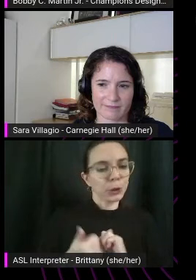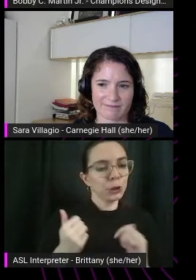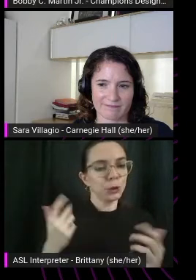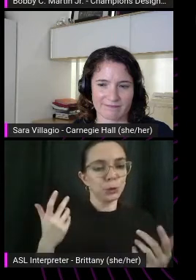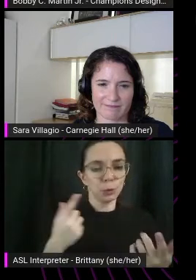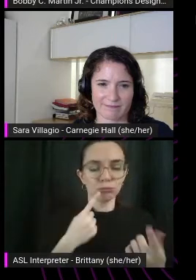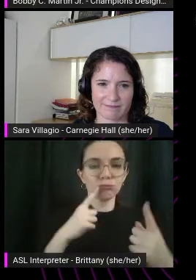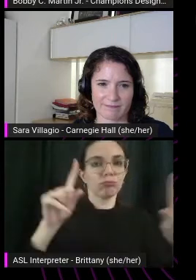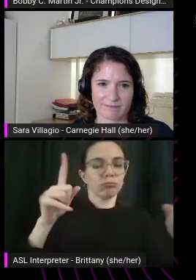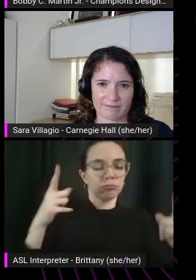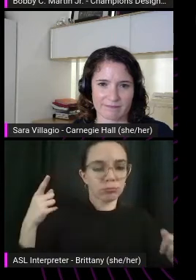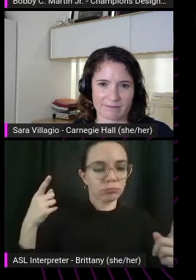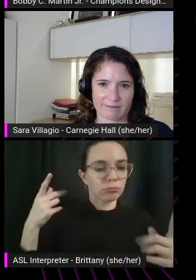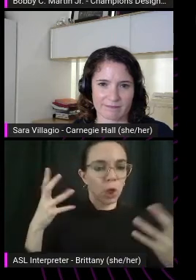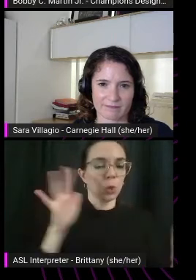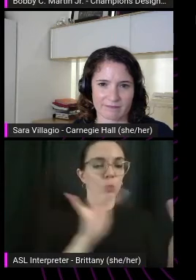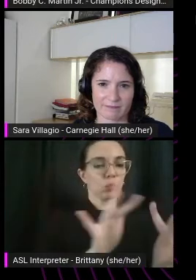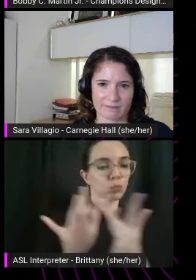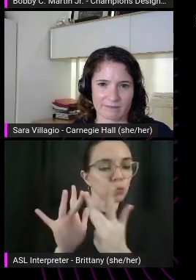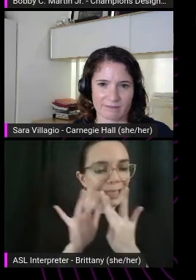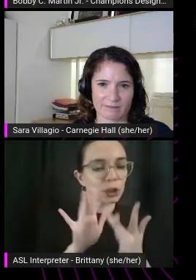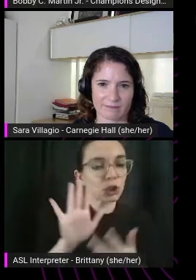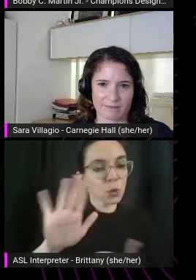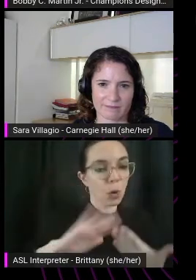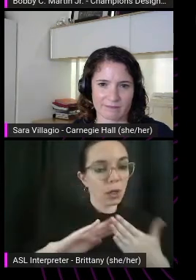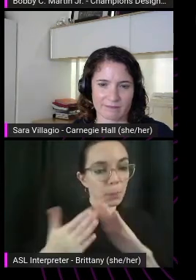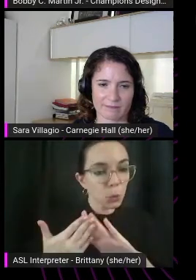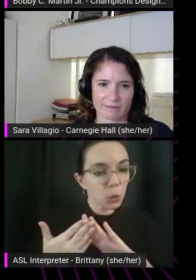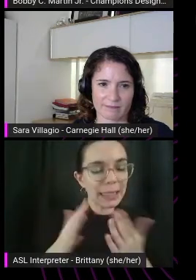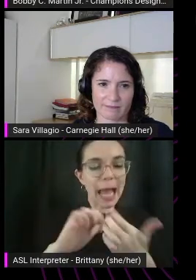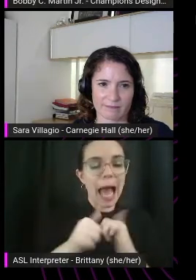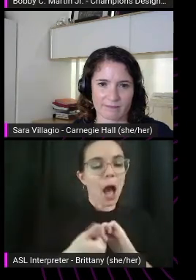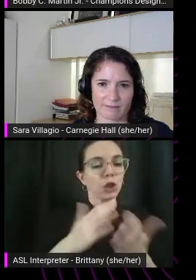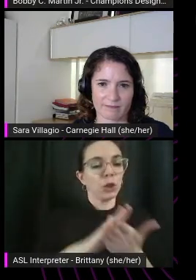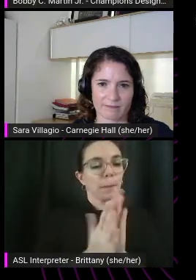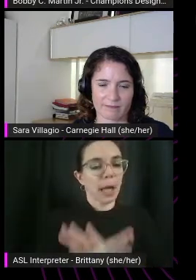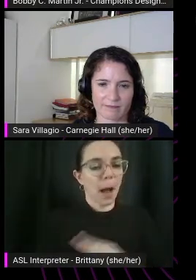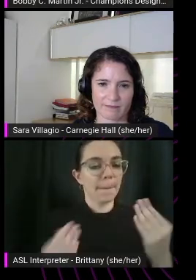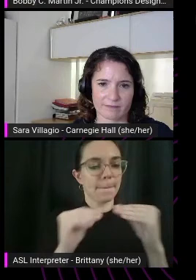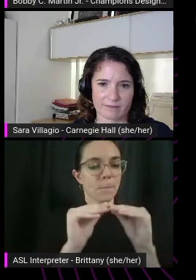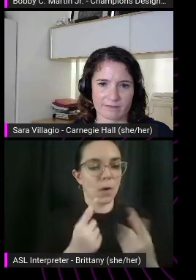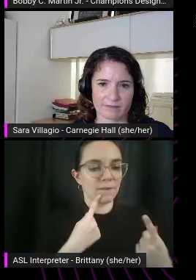You know, how do you become more effective? How can you be more efficient?